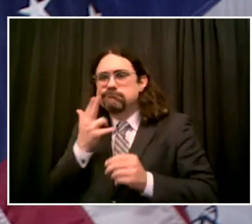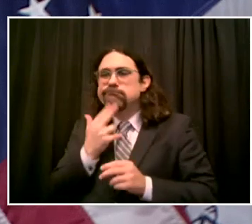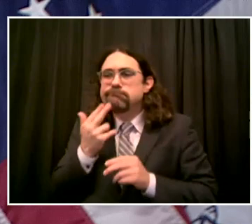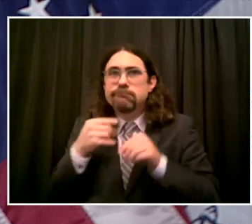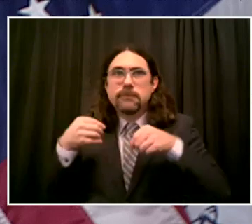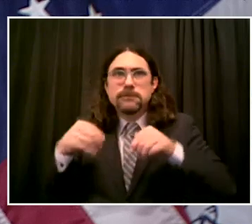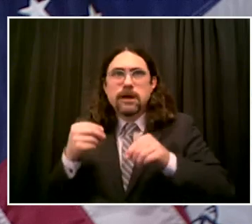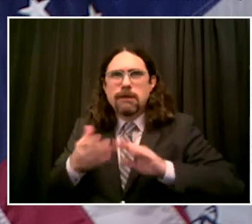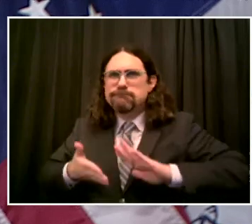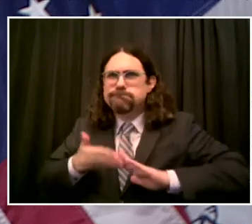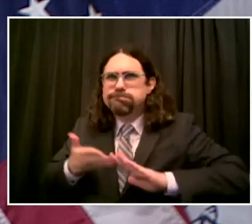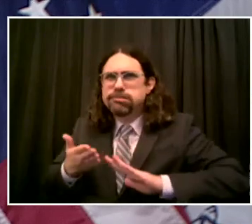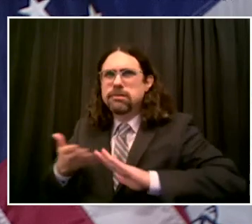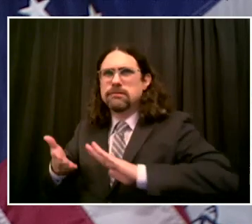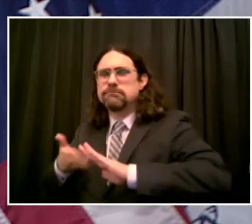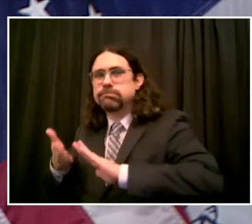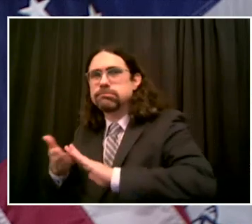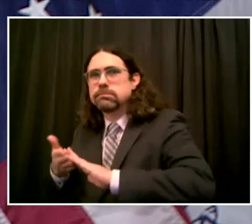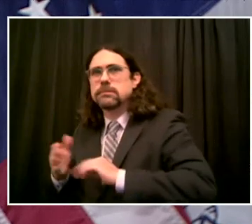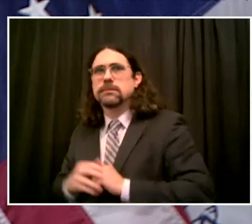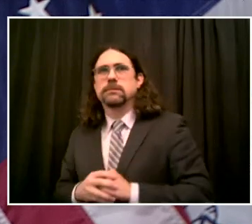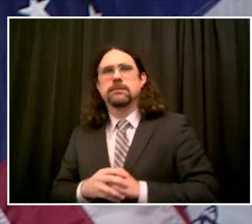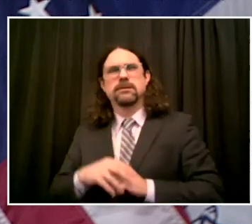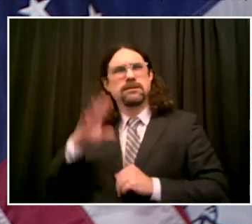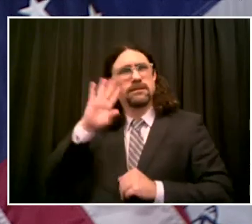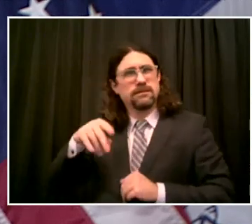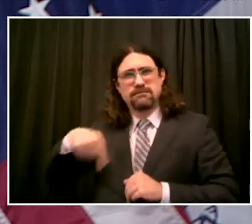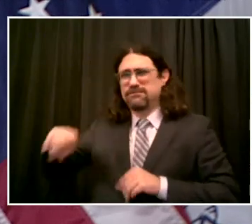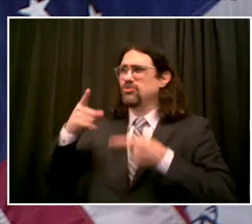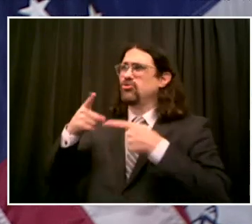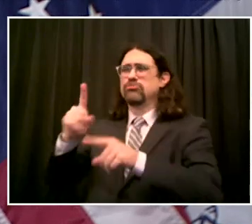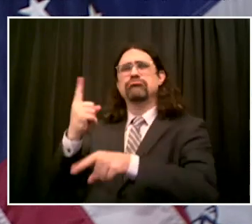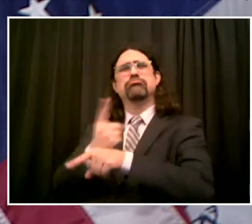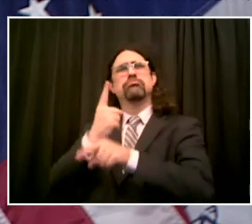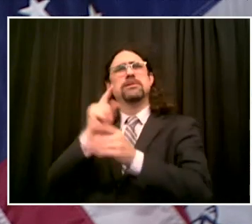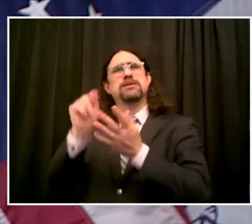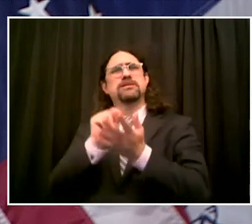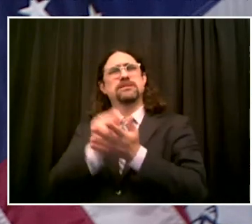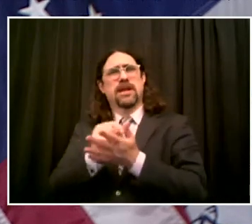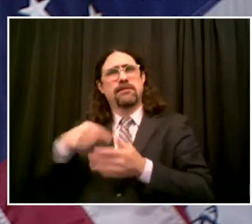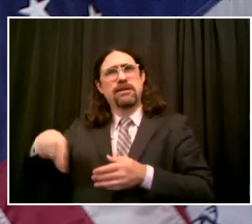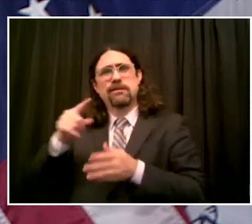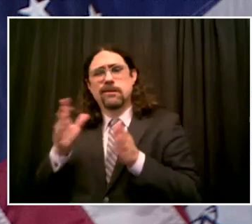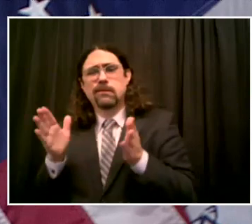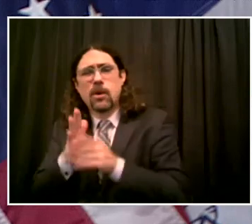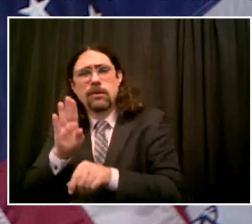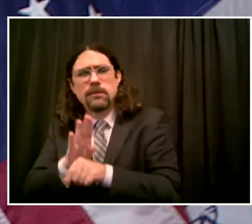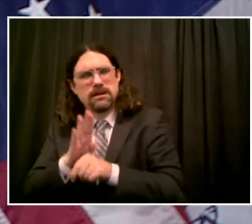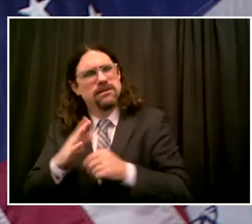BUILT BY FAMILIES AND OFTE N RSTULGGEO T BUILD THEM UP FROM SCRATCHxúGW■ AND THEM GOING, AND